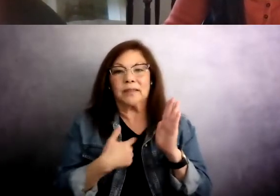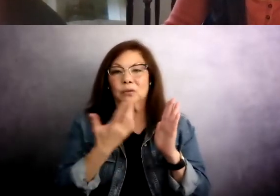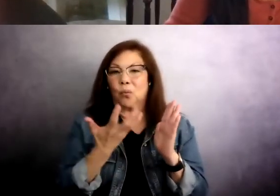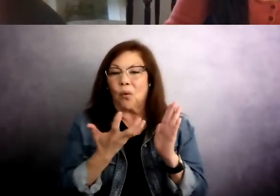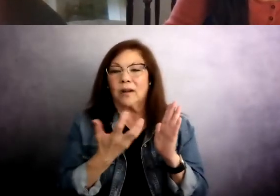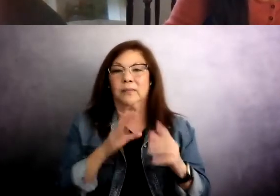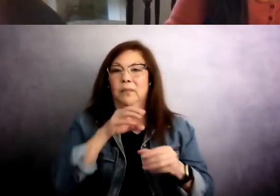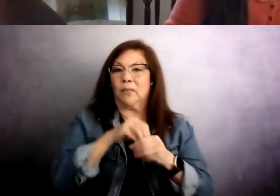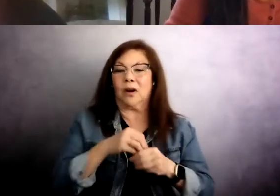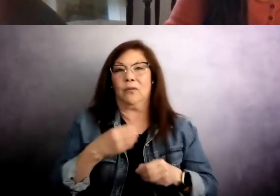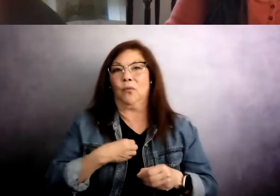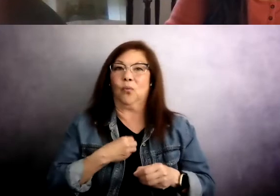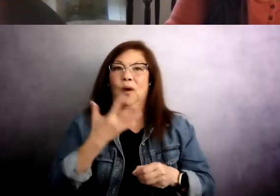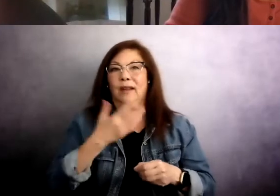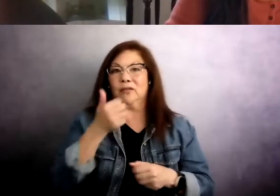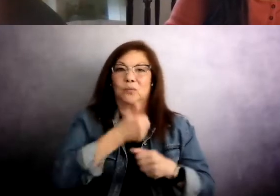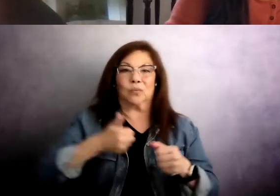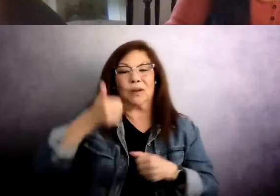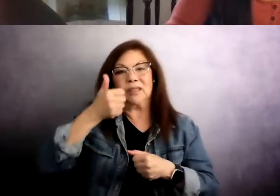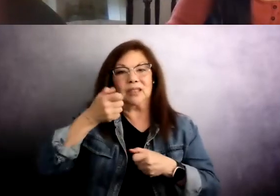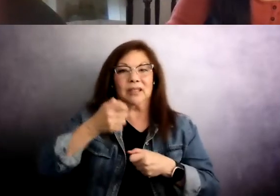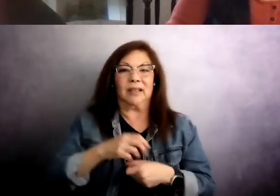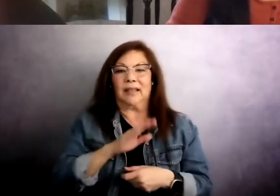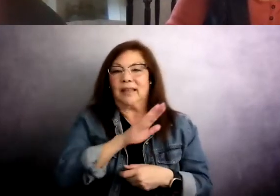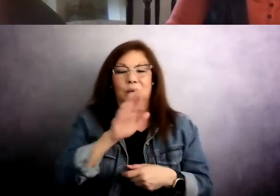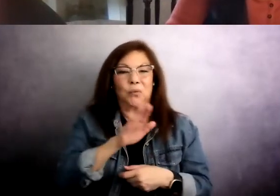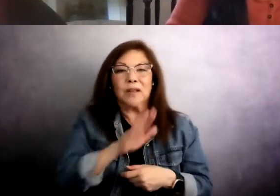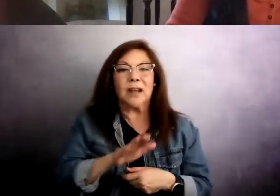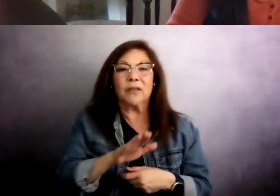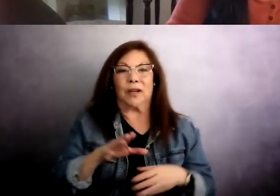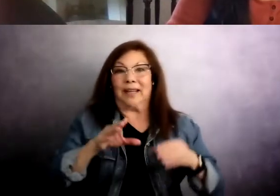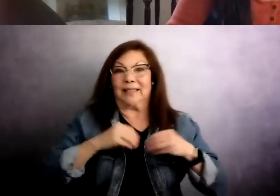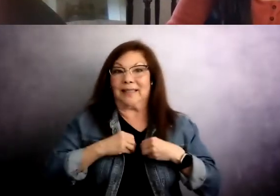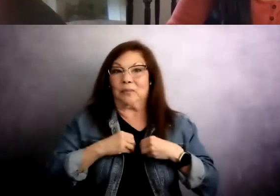of white supremacy. Knowing that it is never going to accept you back.